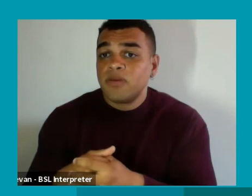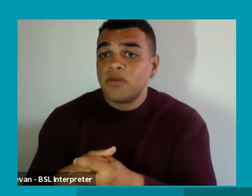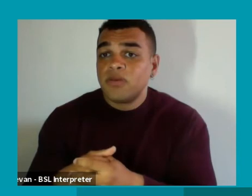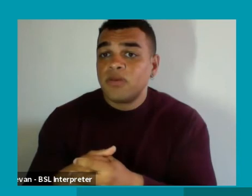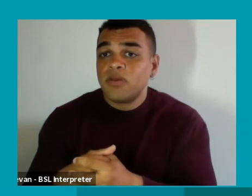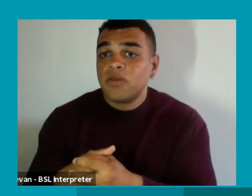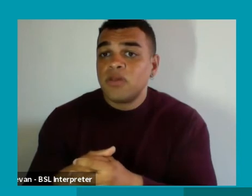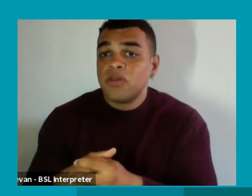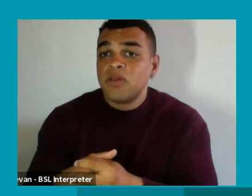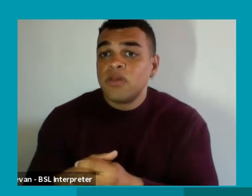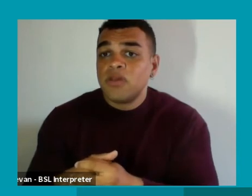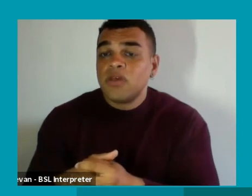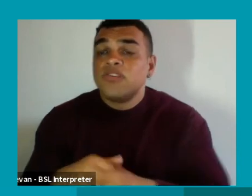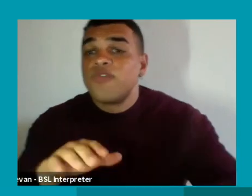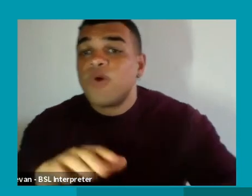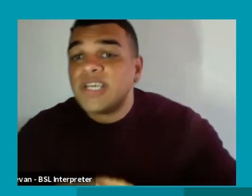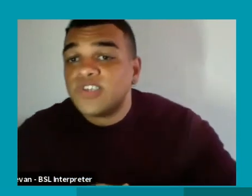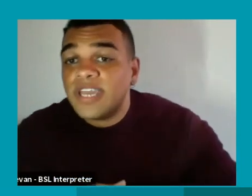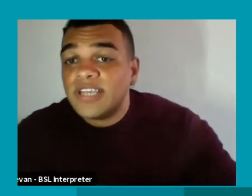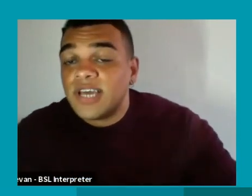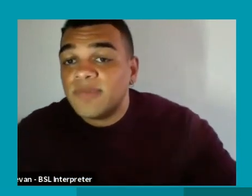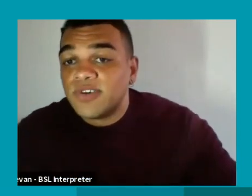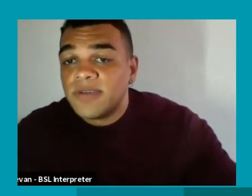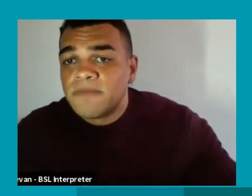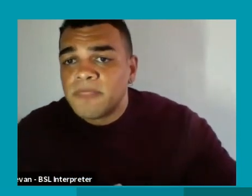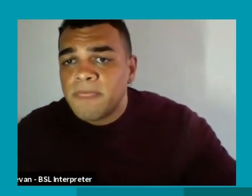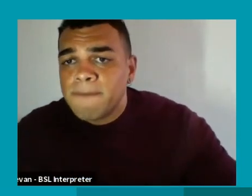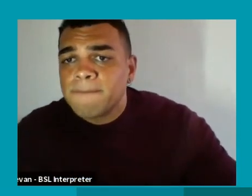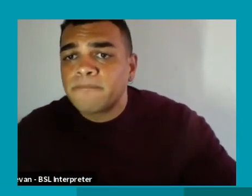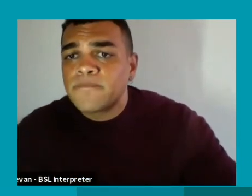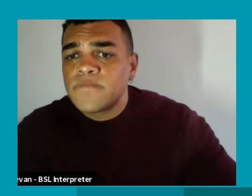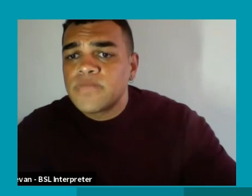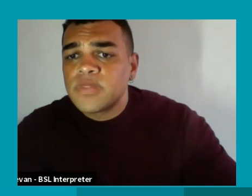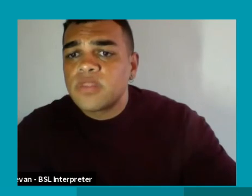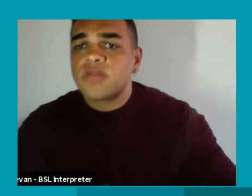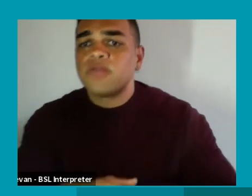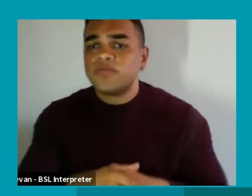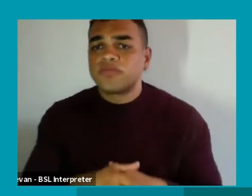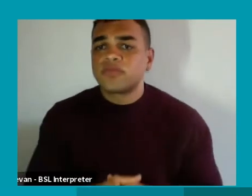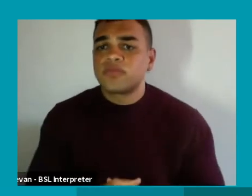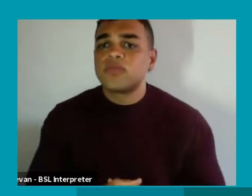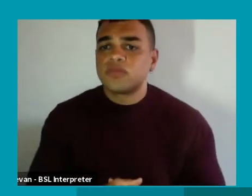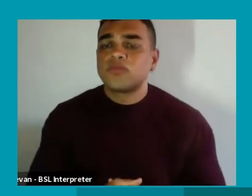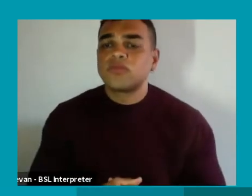now becoming old fashioned? Sorry, what was that? Sorry again Tammy. Sorry that's right, it was during the pandemic year.